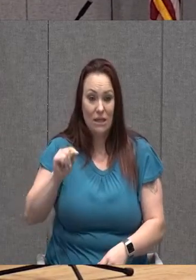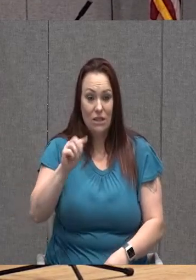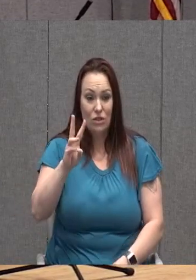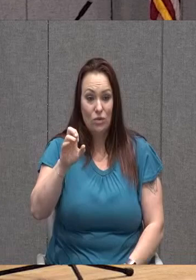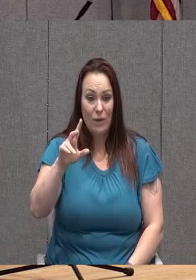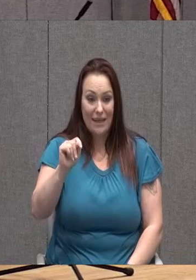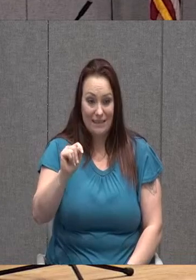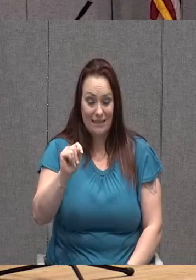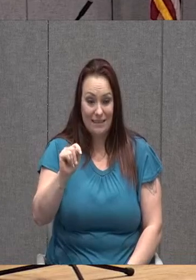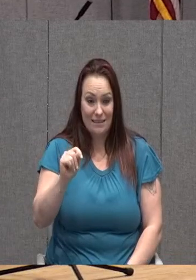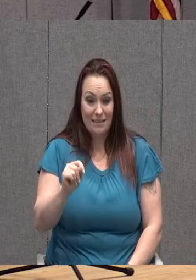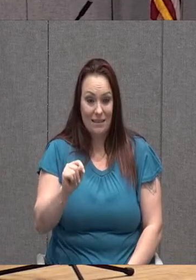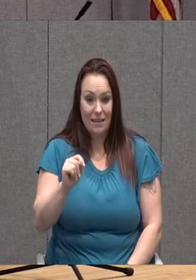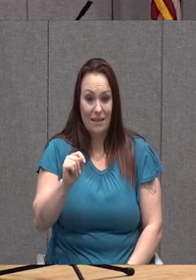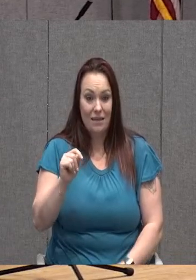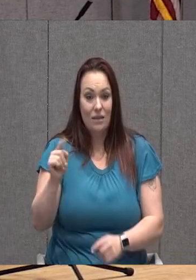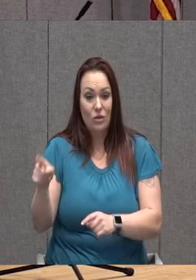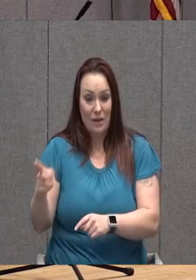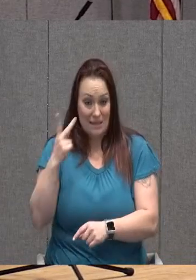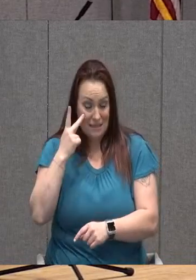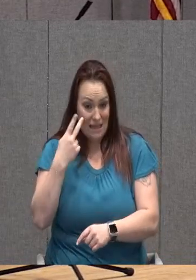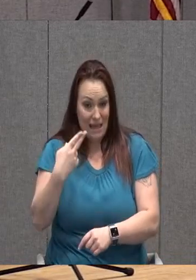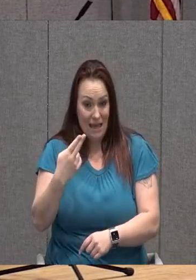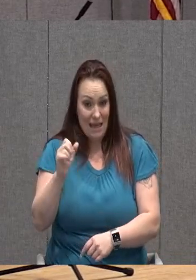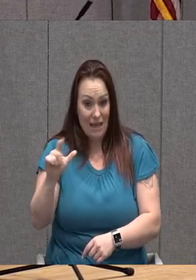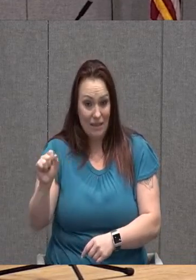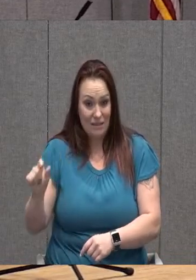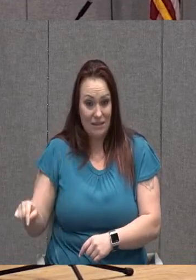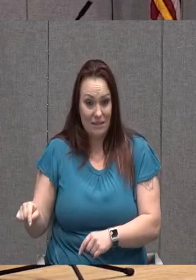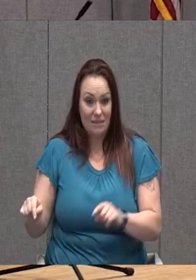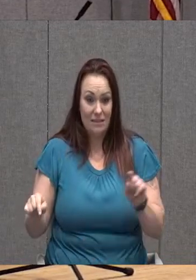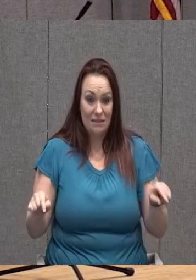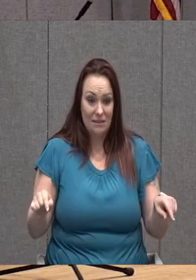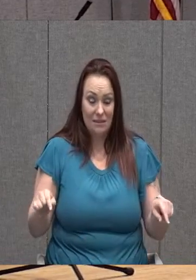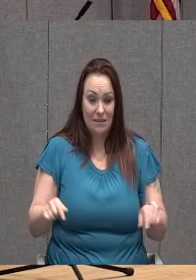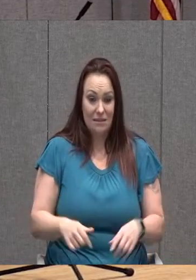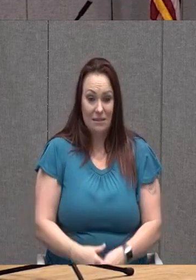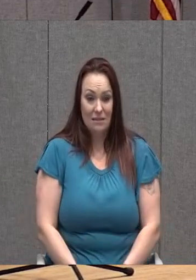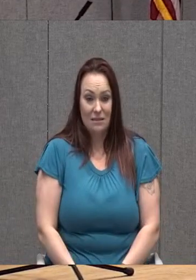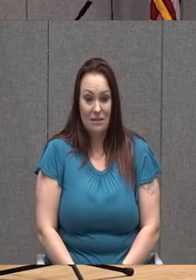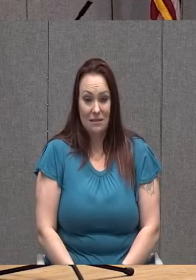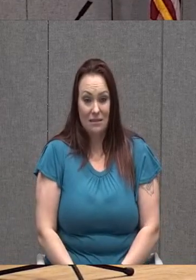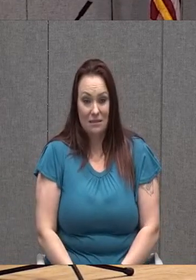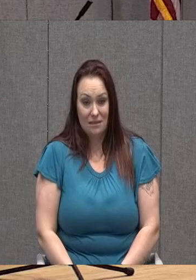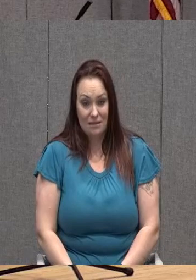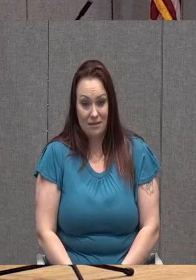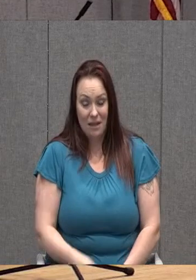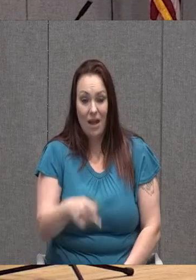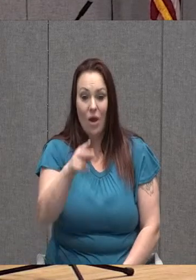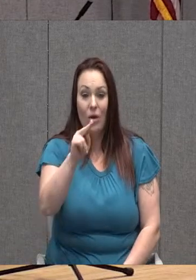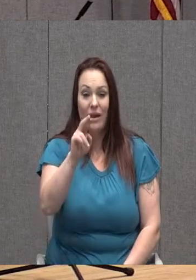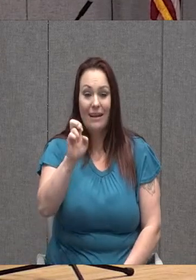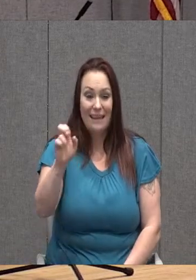she's sitting down, her heels are on the floor, her knees are slightly bent,